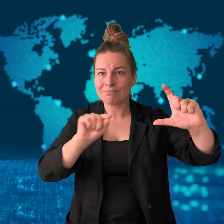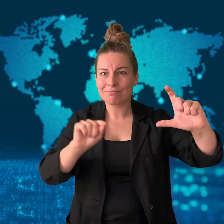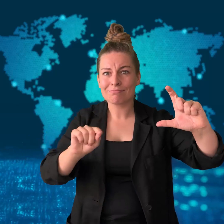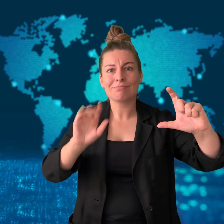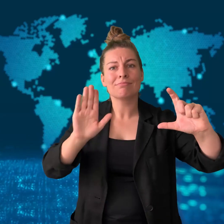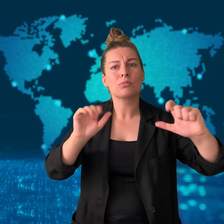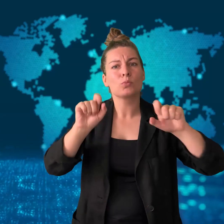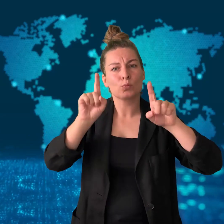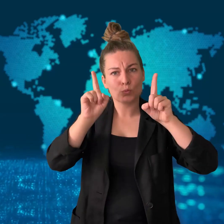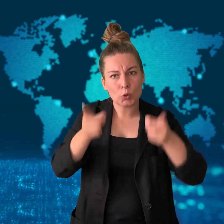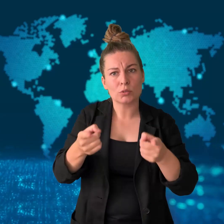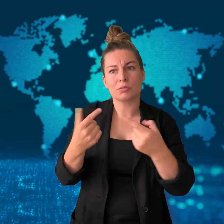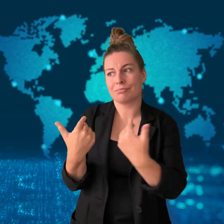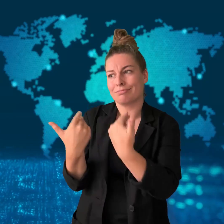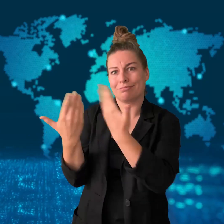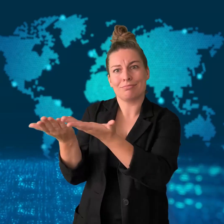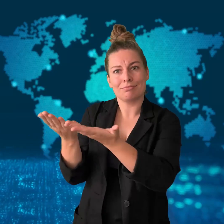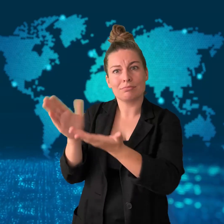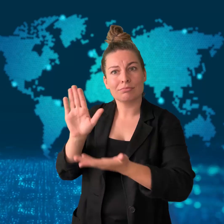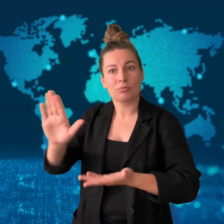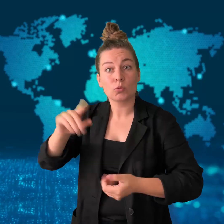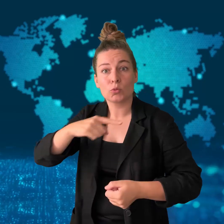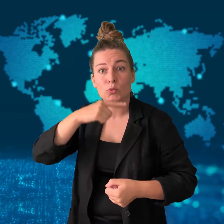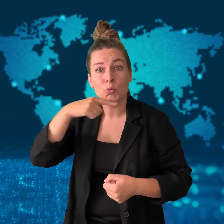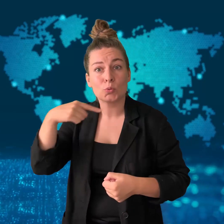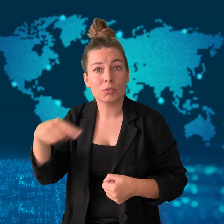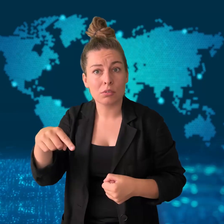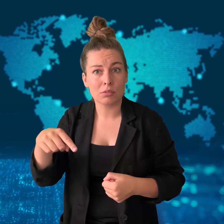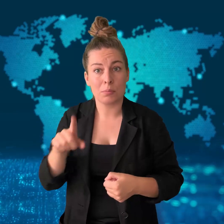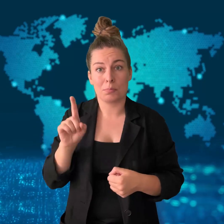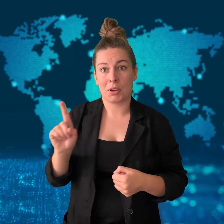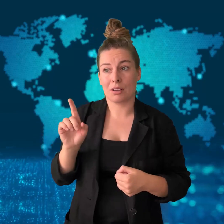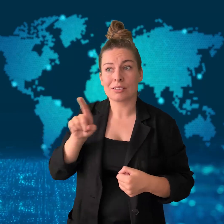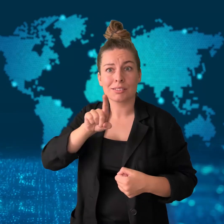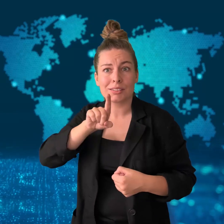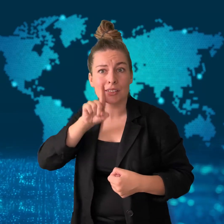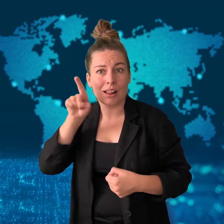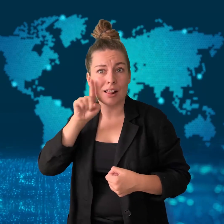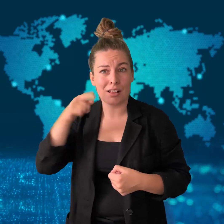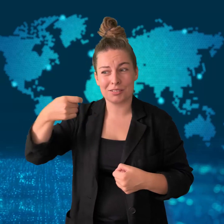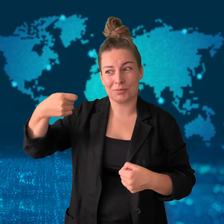be ceded over to Russia, and Zelensky's plan did not offer that.